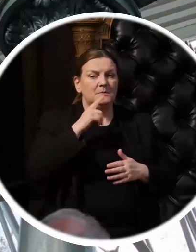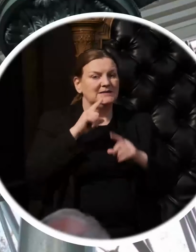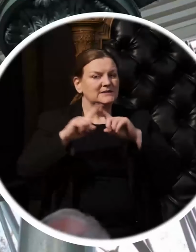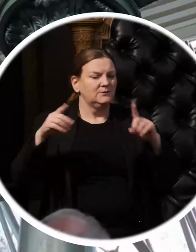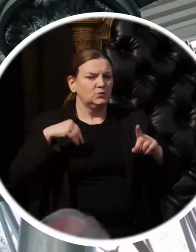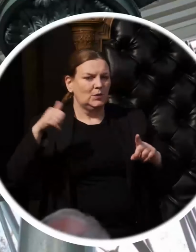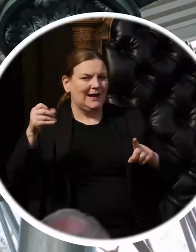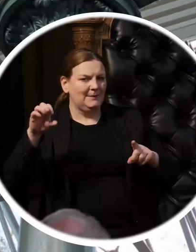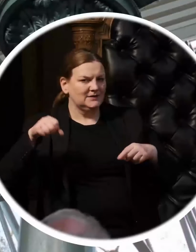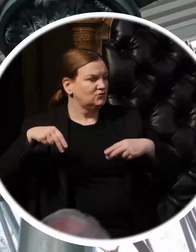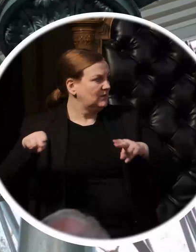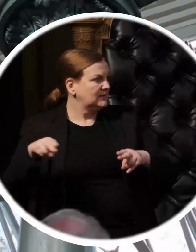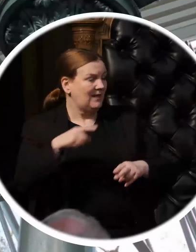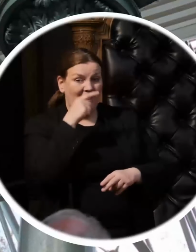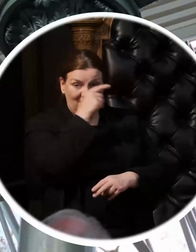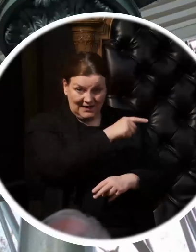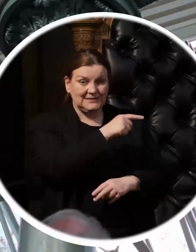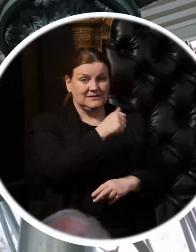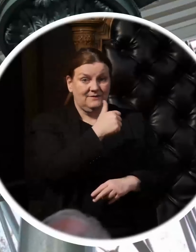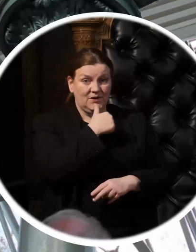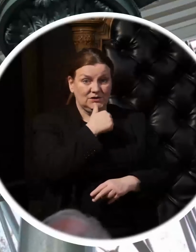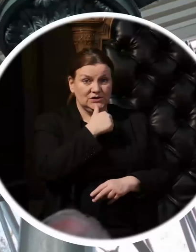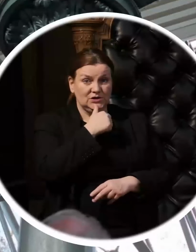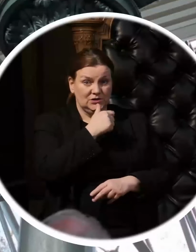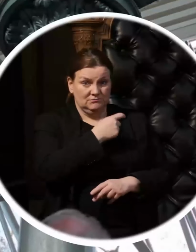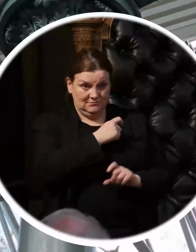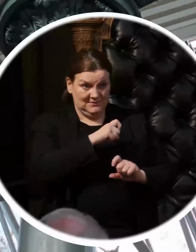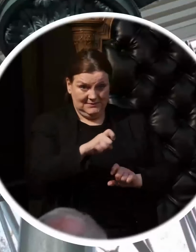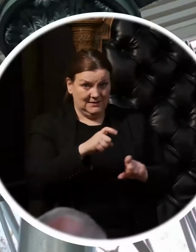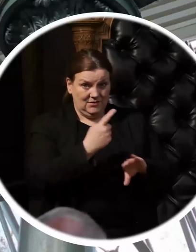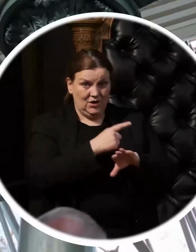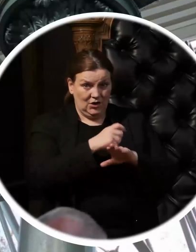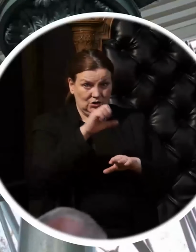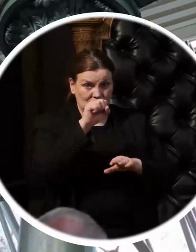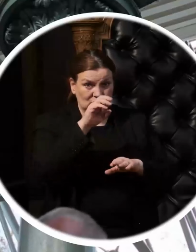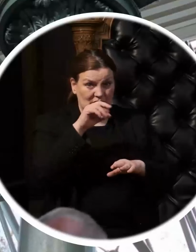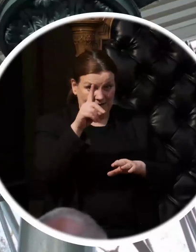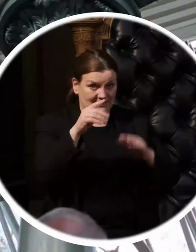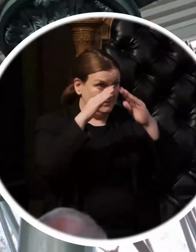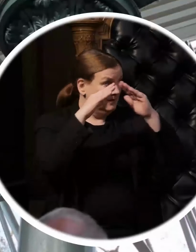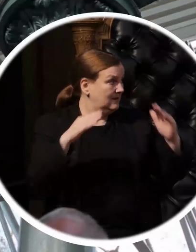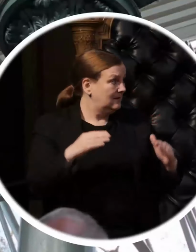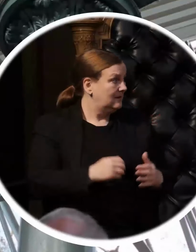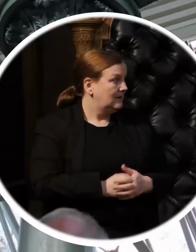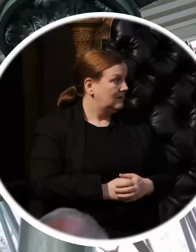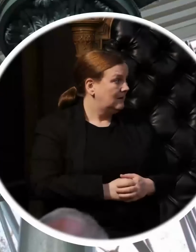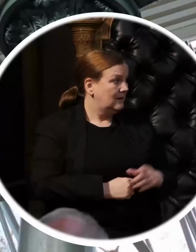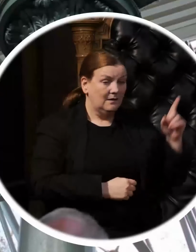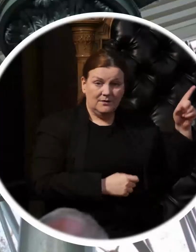this is the original train shed. These cast iron columns here, they're all original and again,